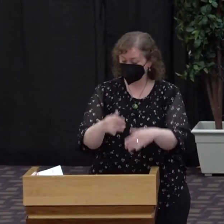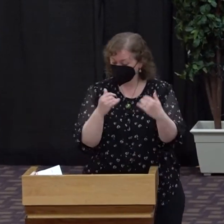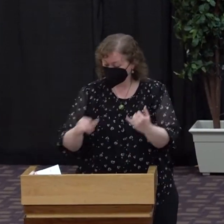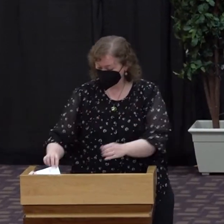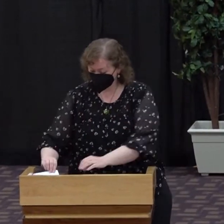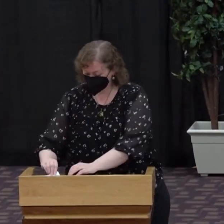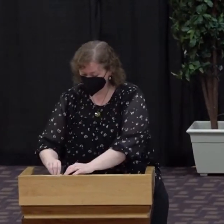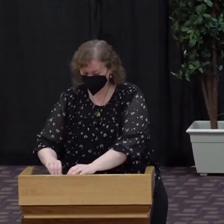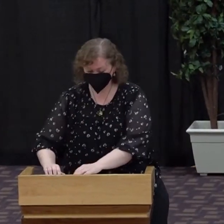Ok.